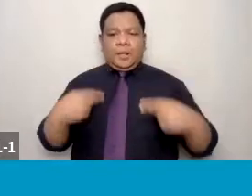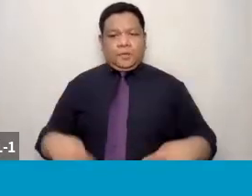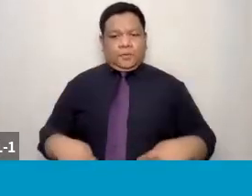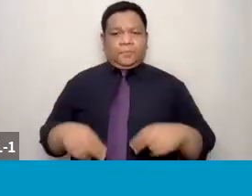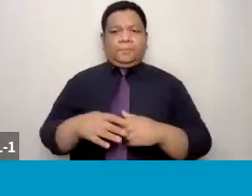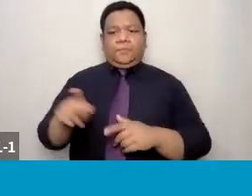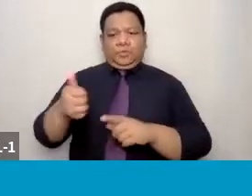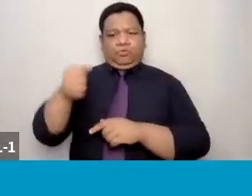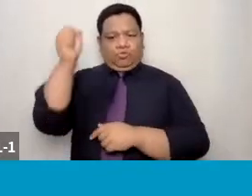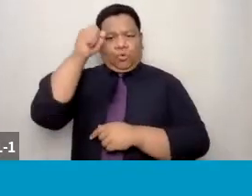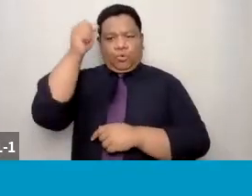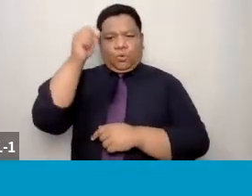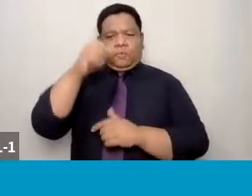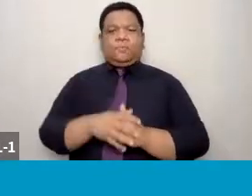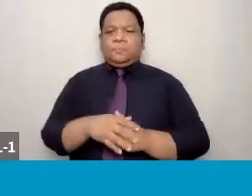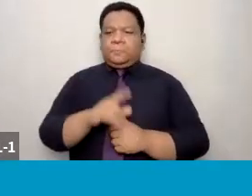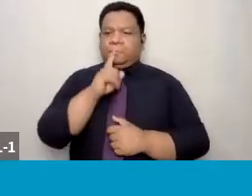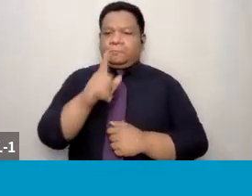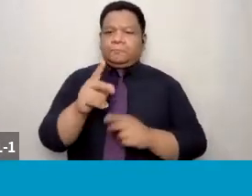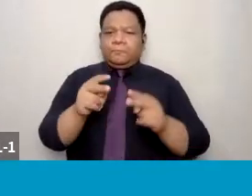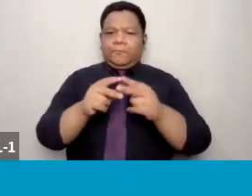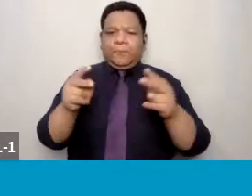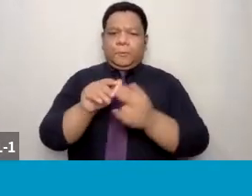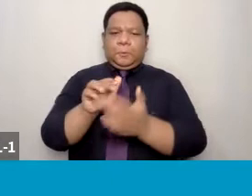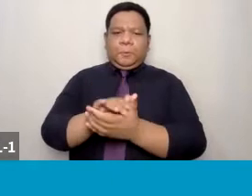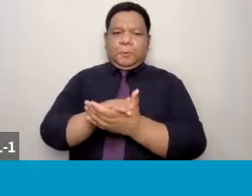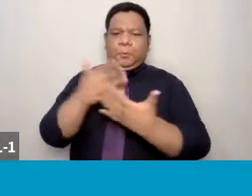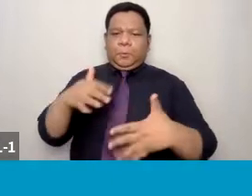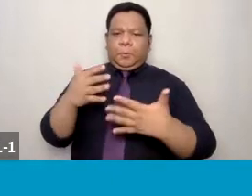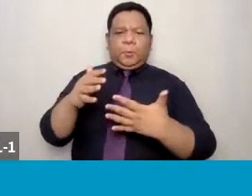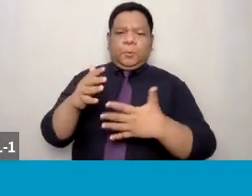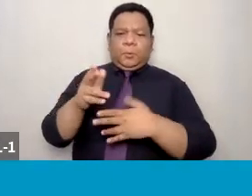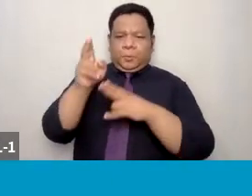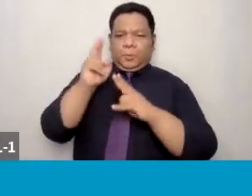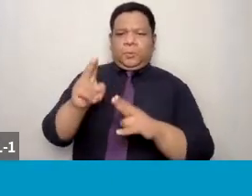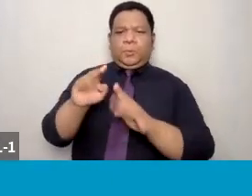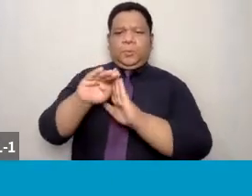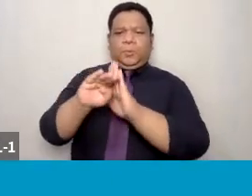Her resume is really very impressive.